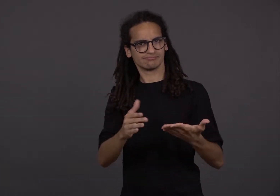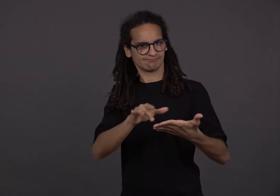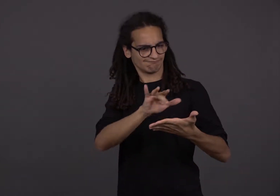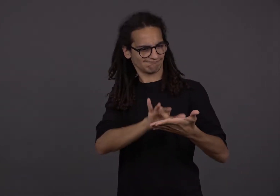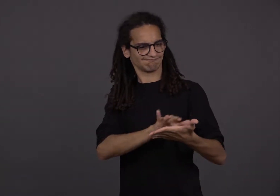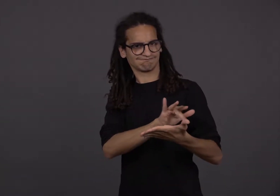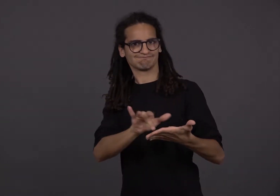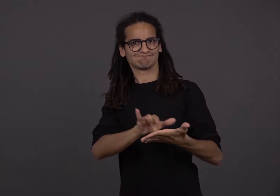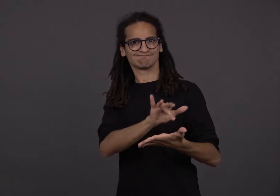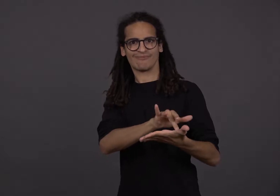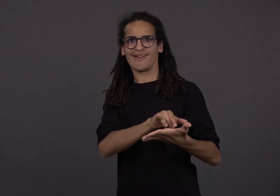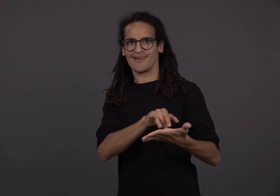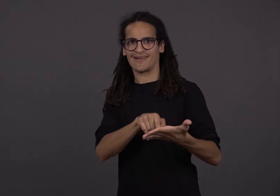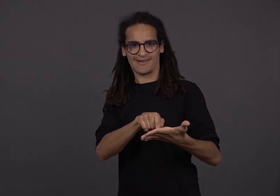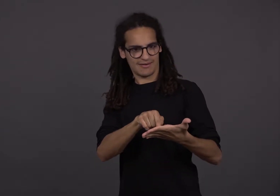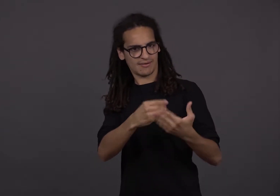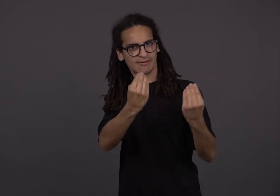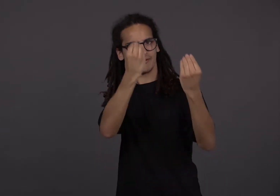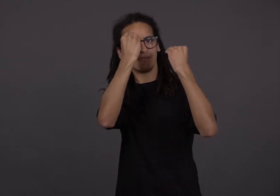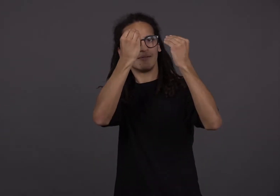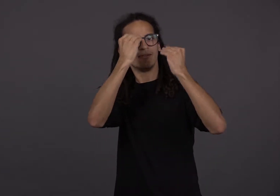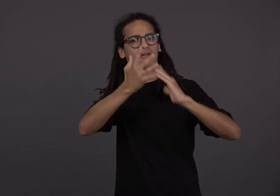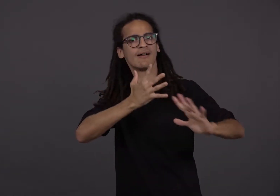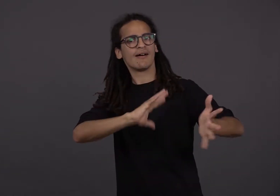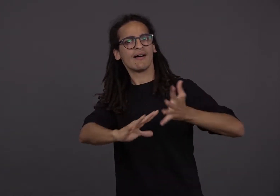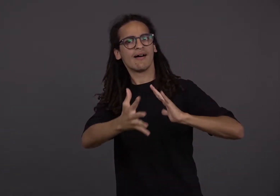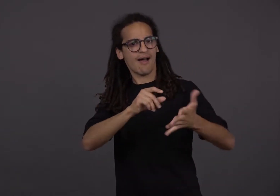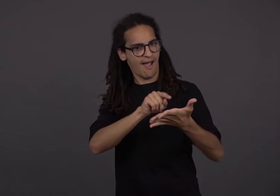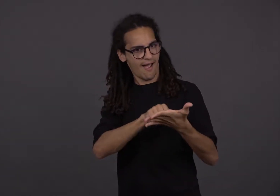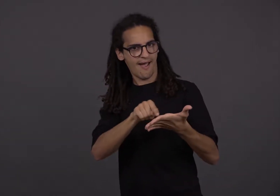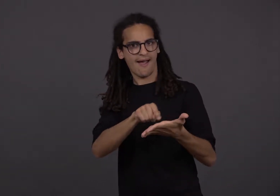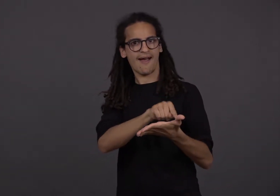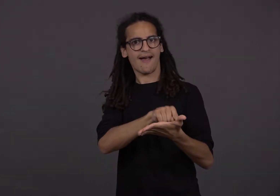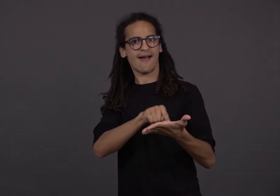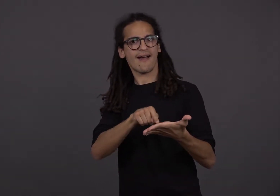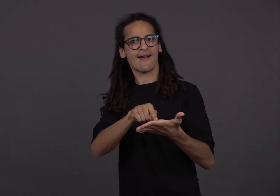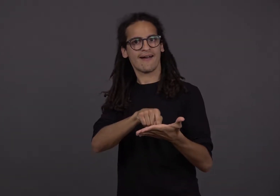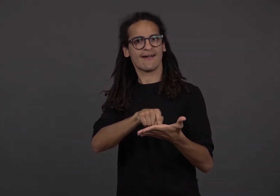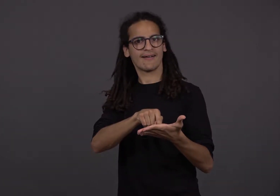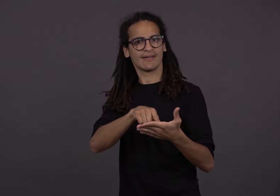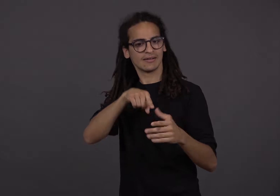a tablet-based early learning program.